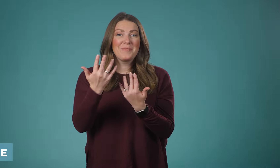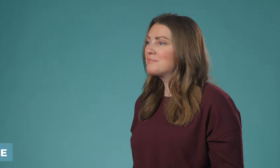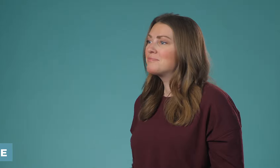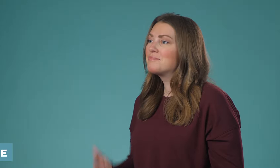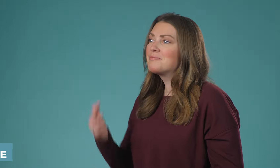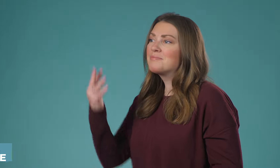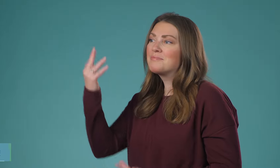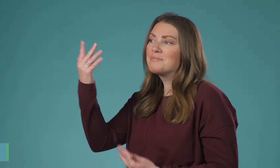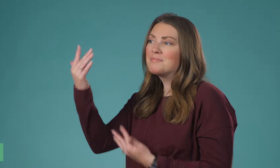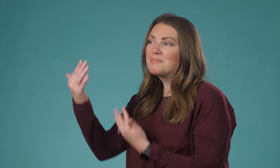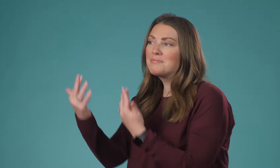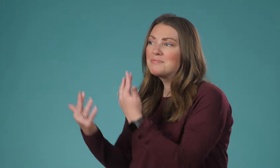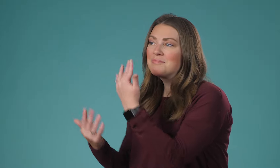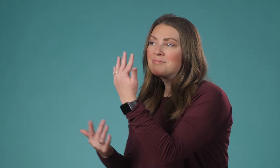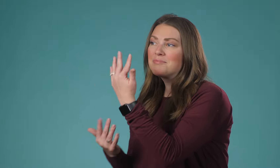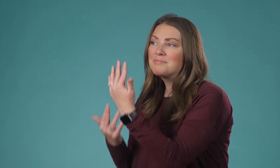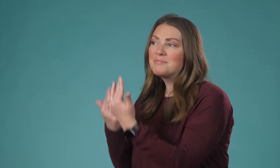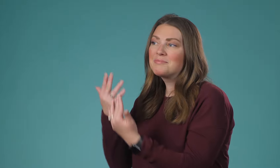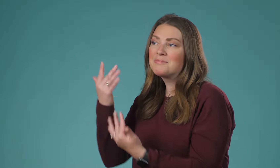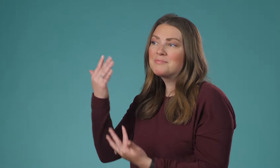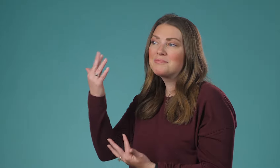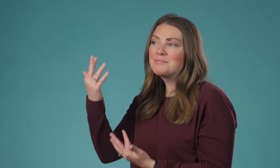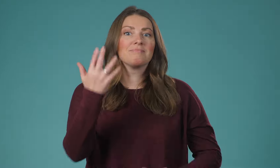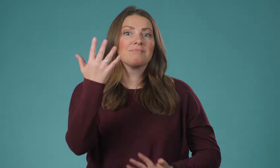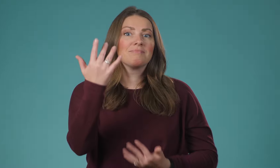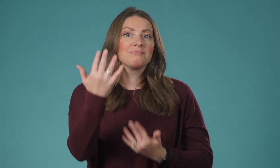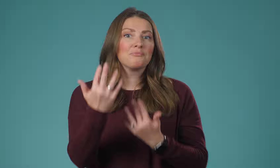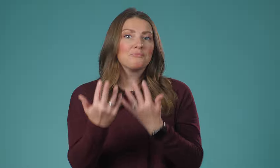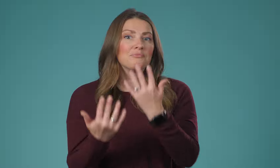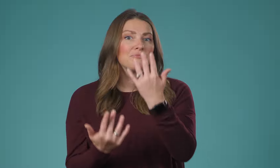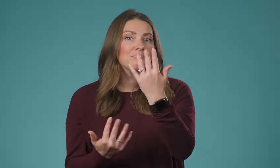You have five shaped hands wiggling and moving up and down.